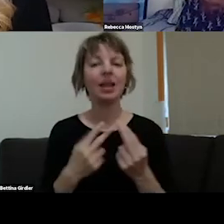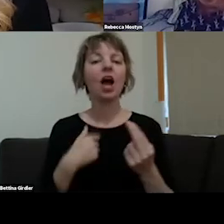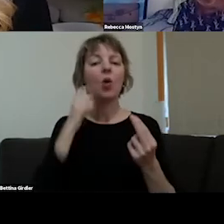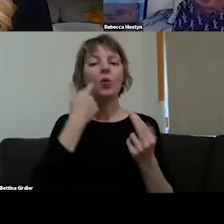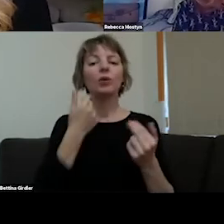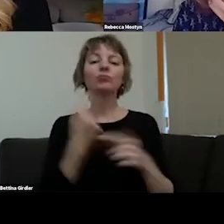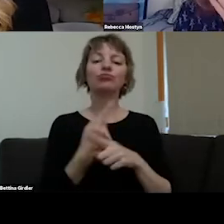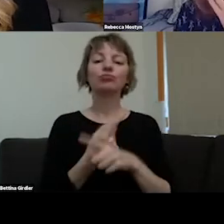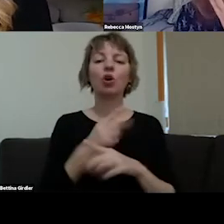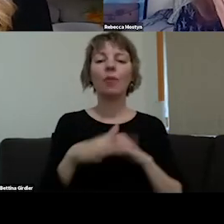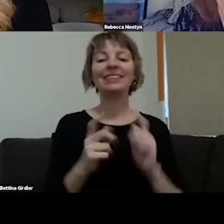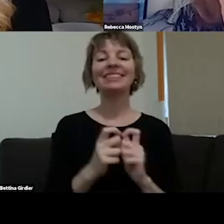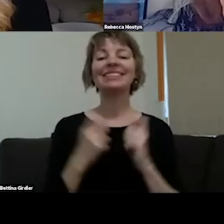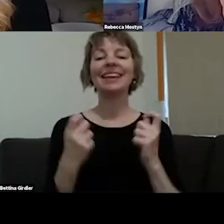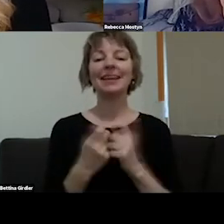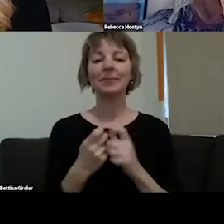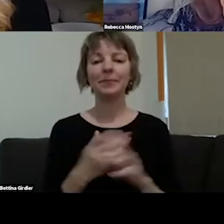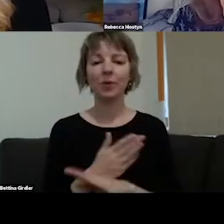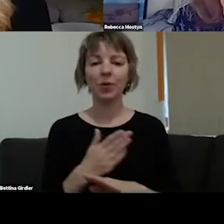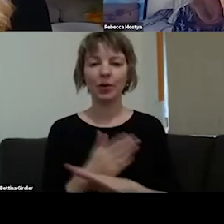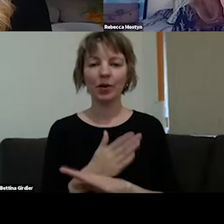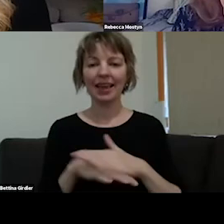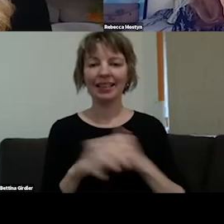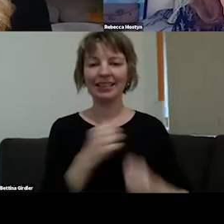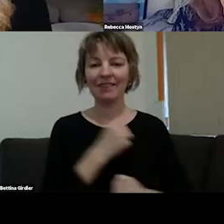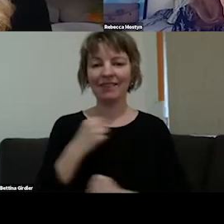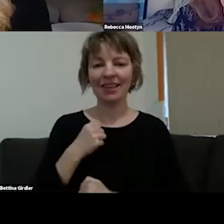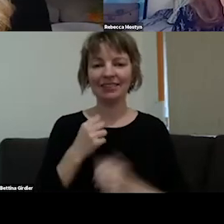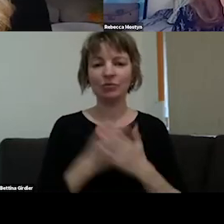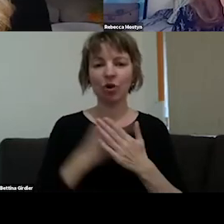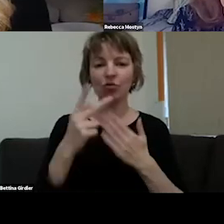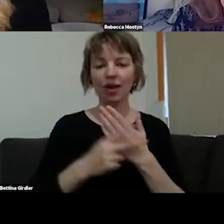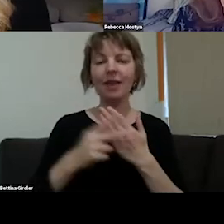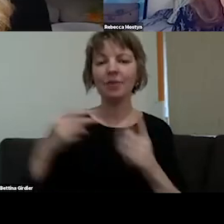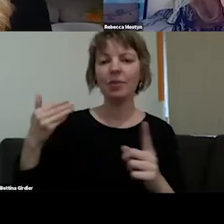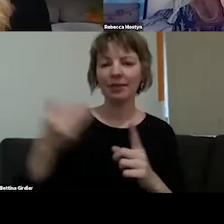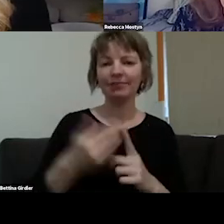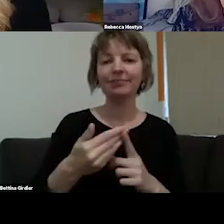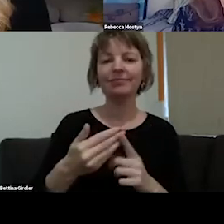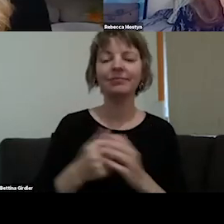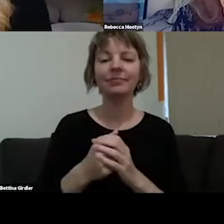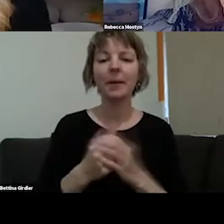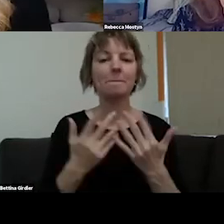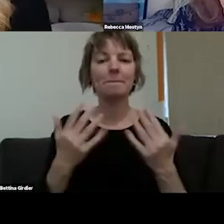really, within the Defence program that we've been running, is many of the Defence members that have come in,